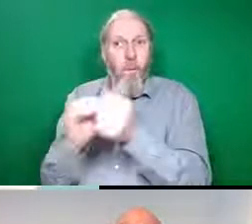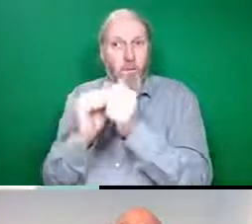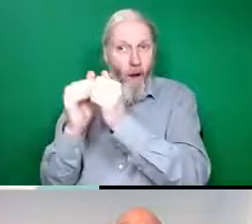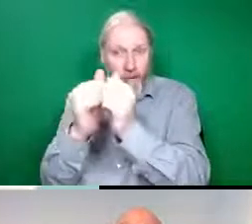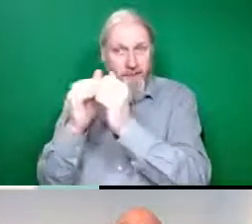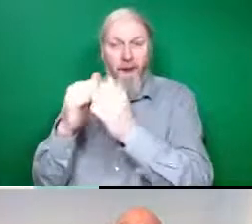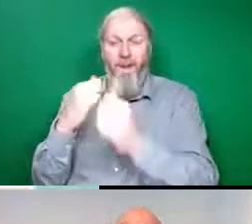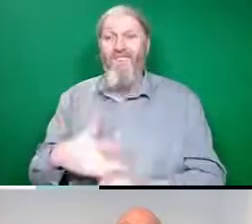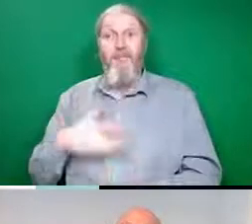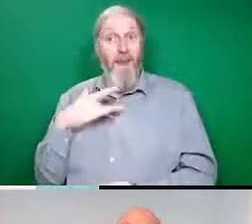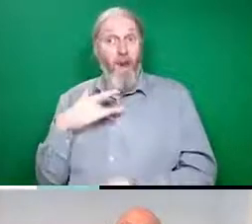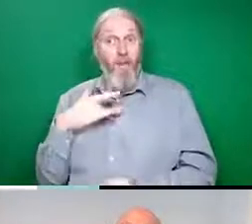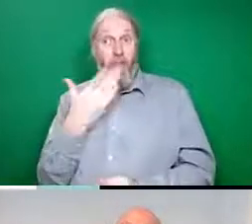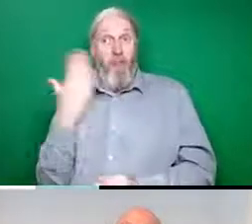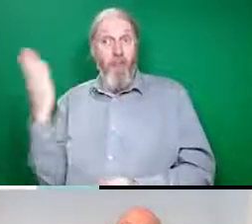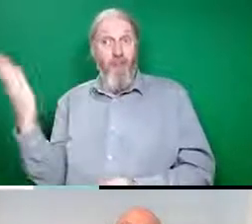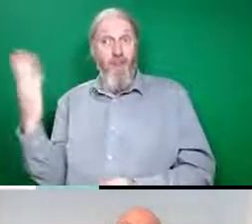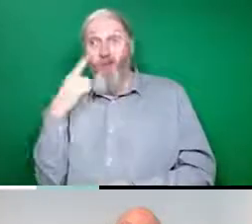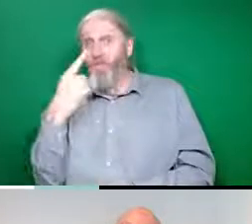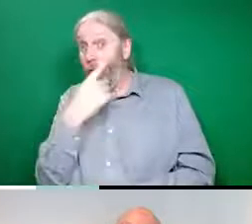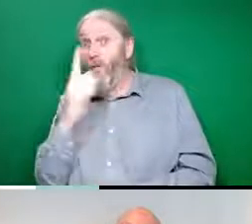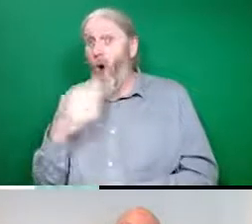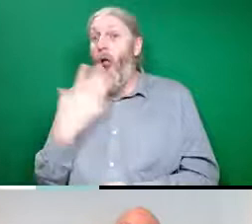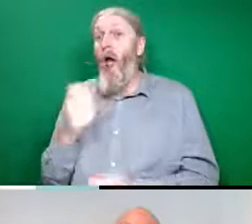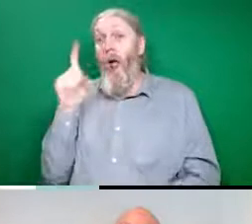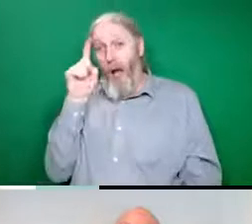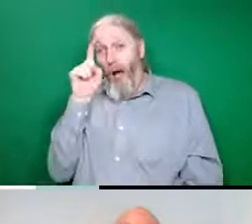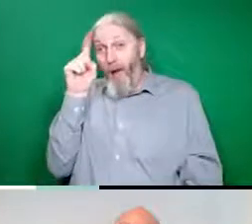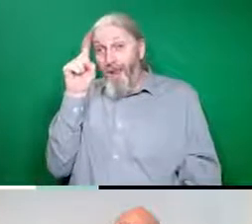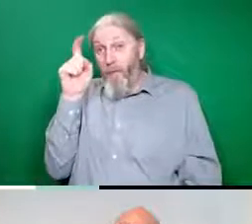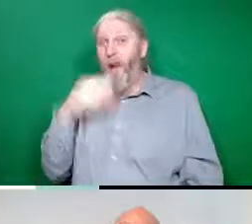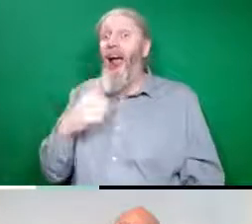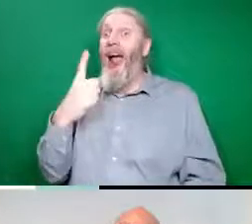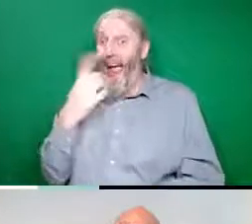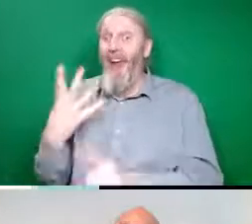Last but not least, we have managed to animate 22 locations within the town with over 400 performers as